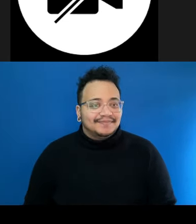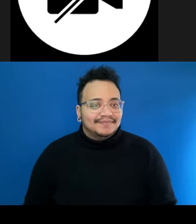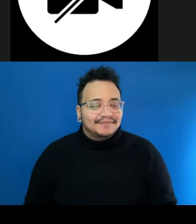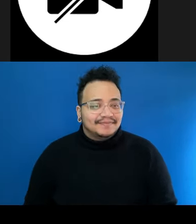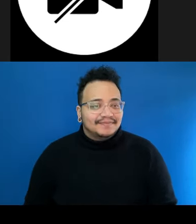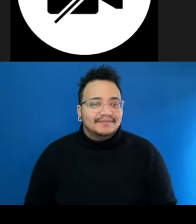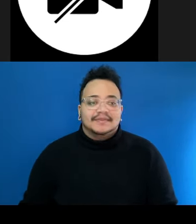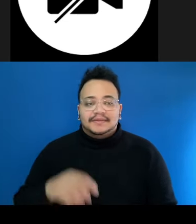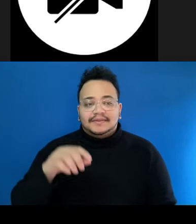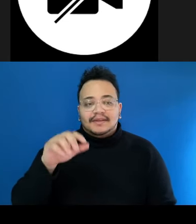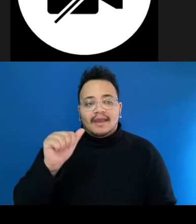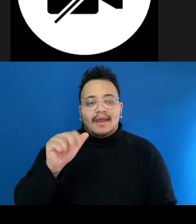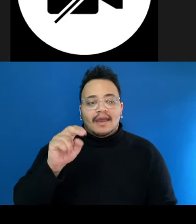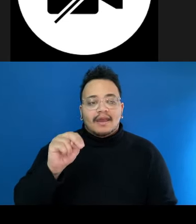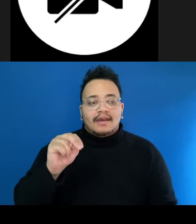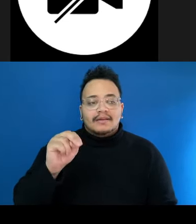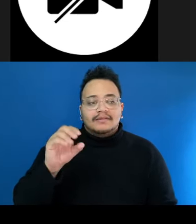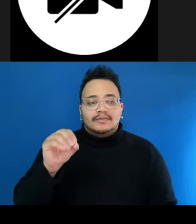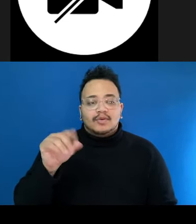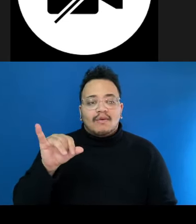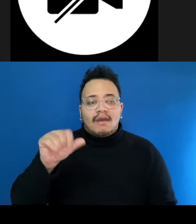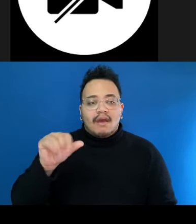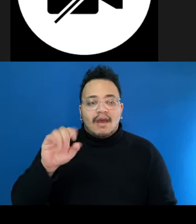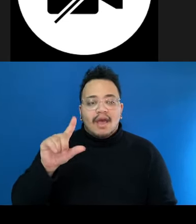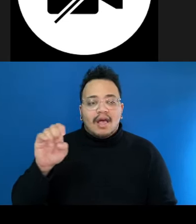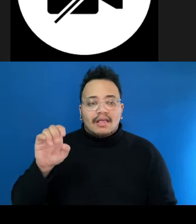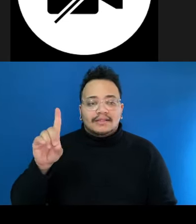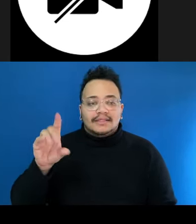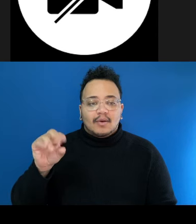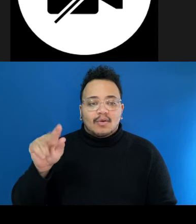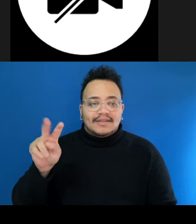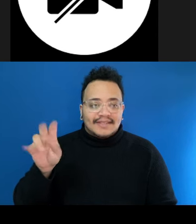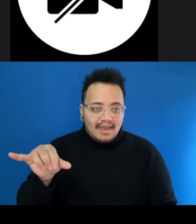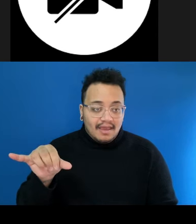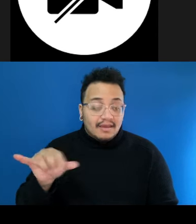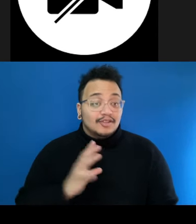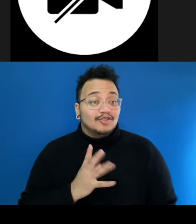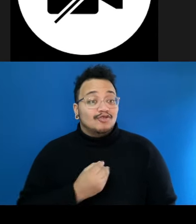[Loree] "Trans and gender diverse joy is the rejoicing, "the celebration of self,